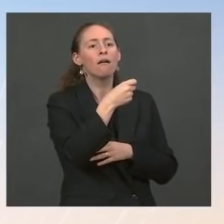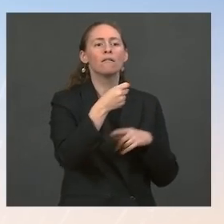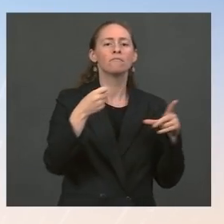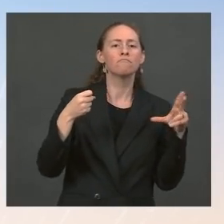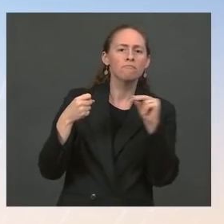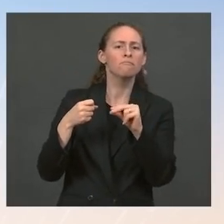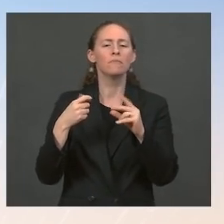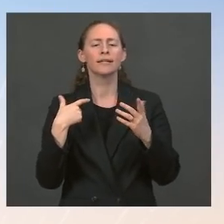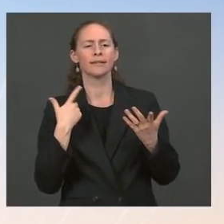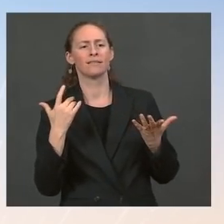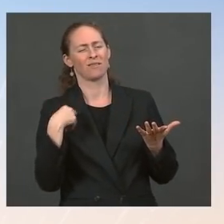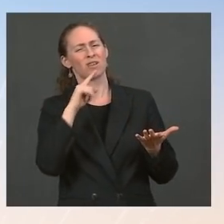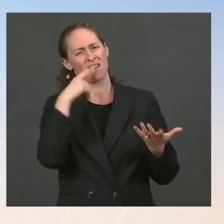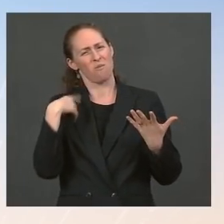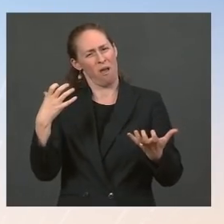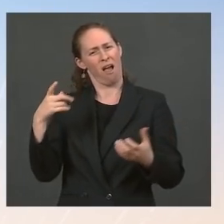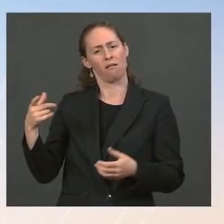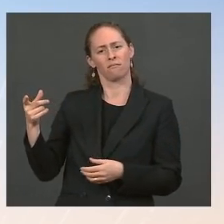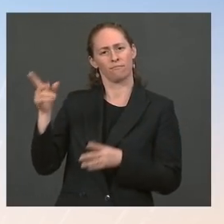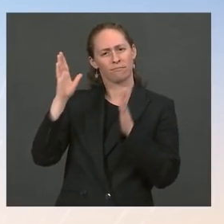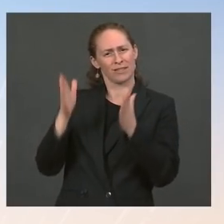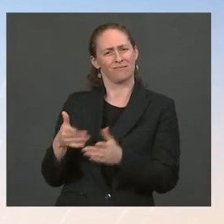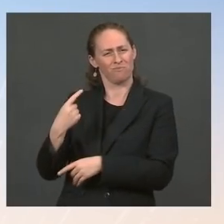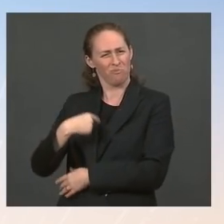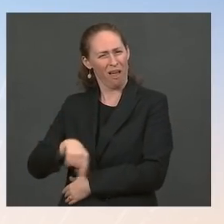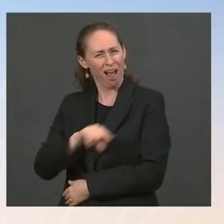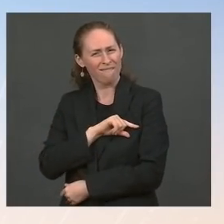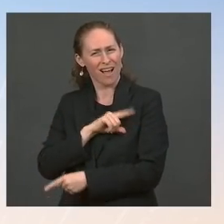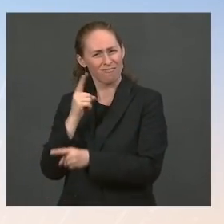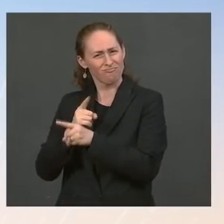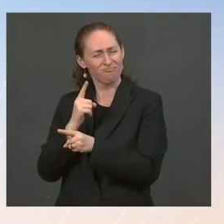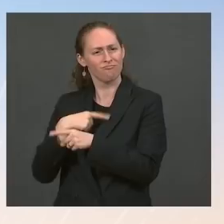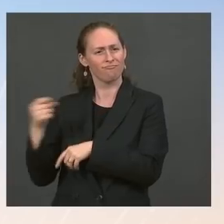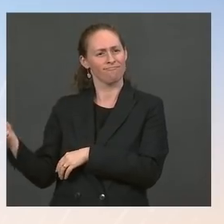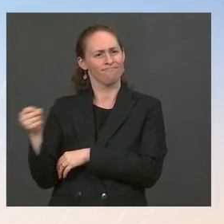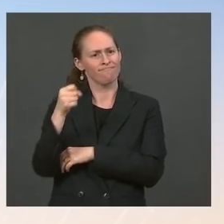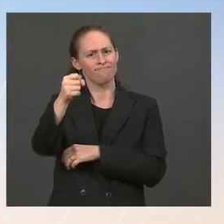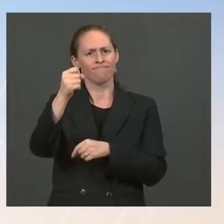to serve in key and vital positions across government -- there has been --